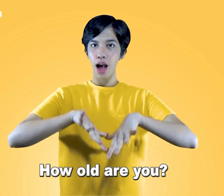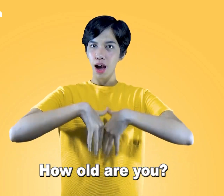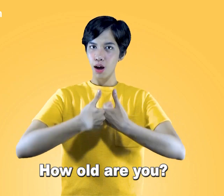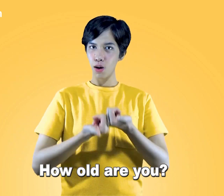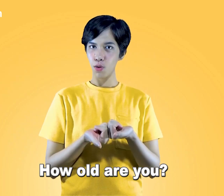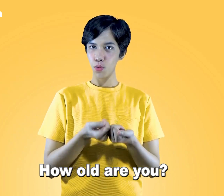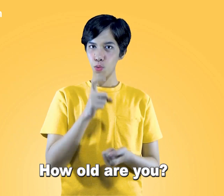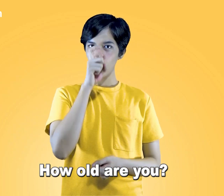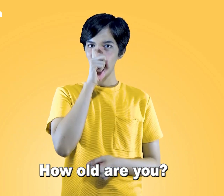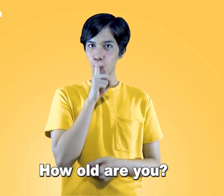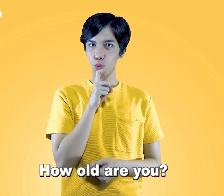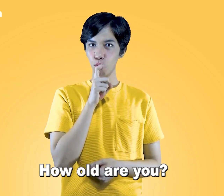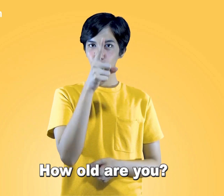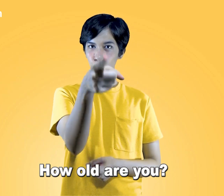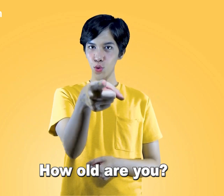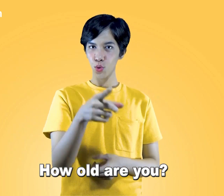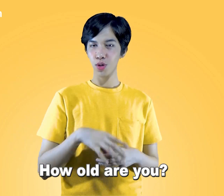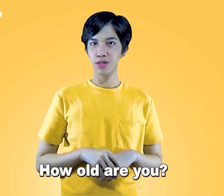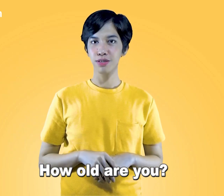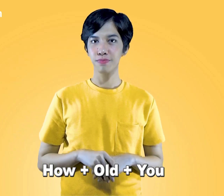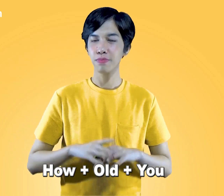How old are you?